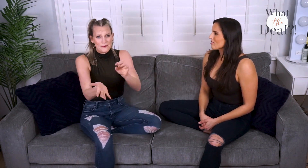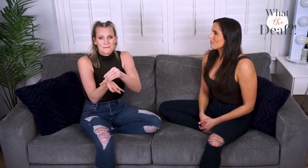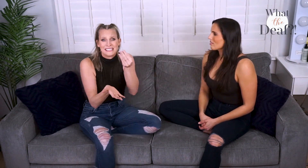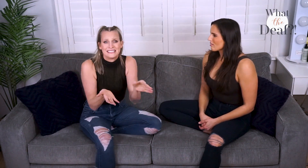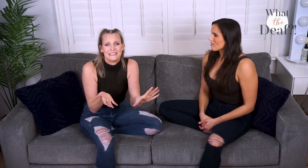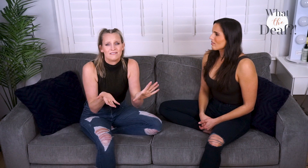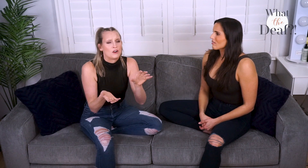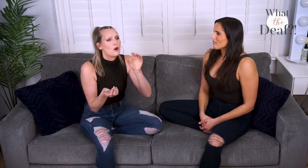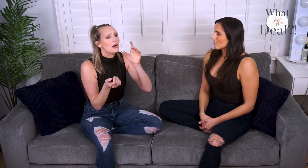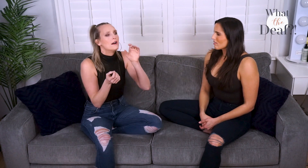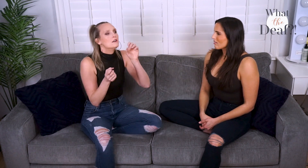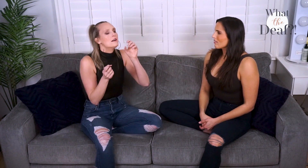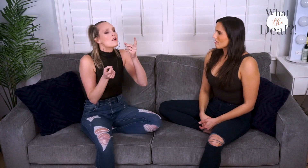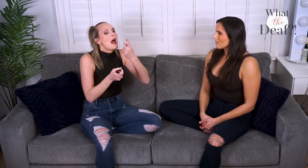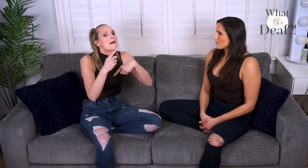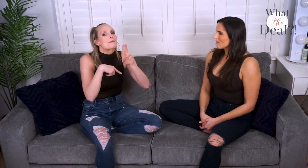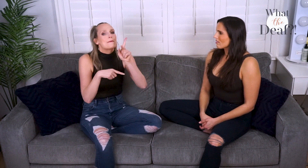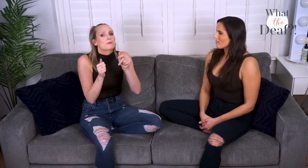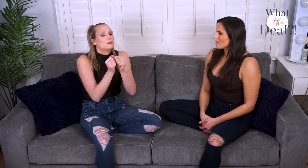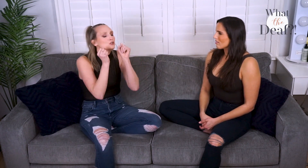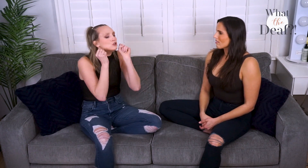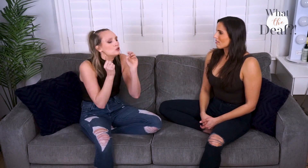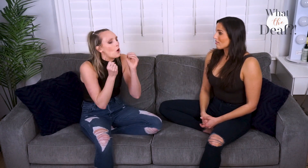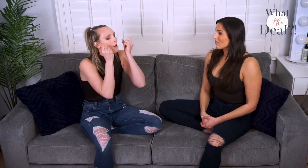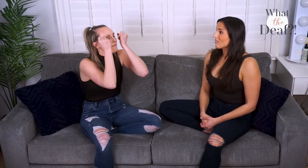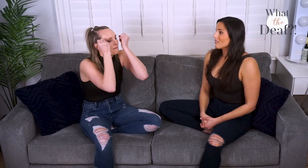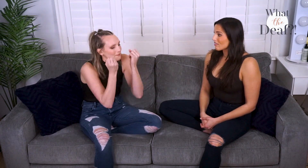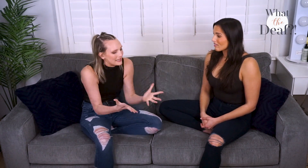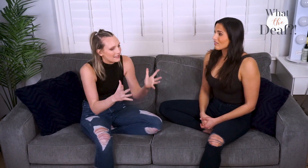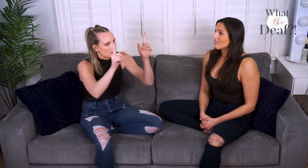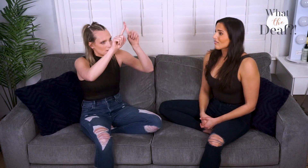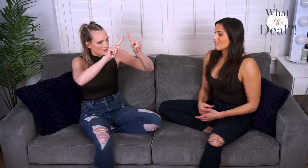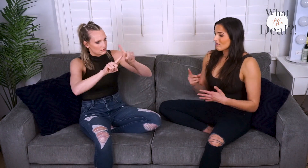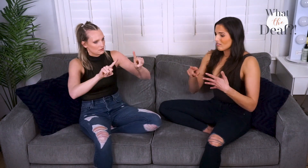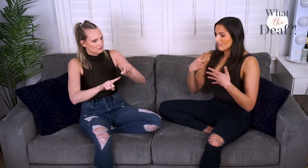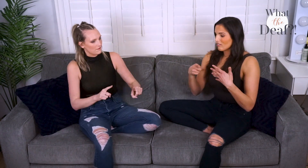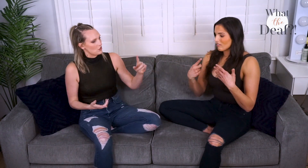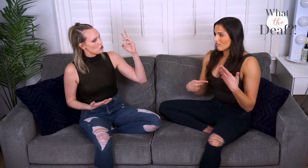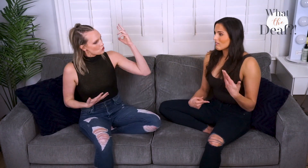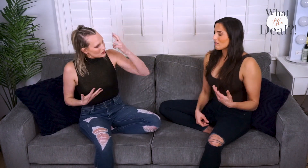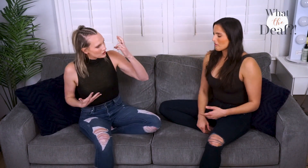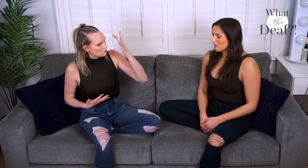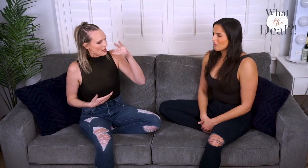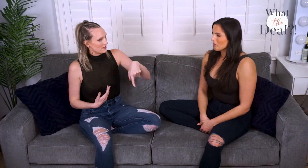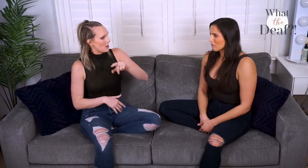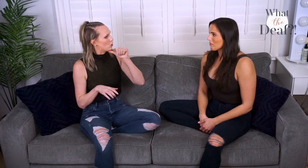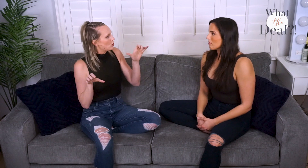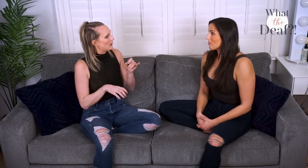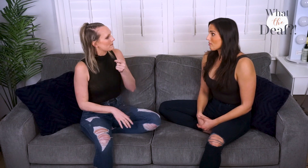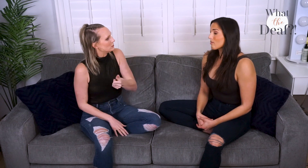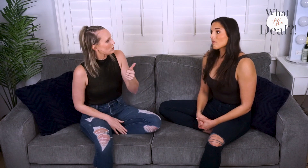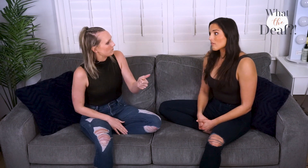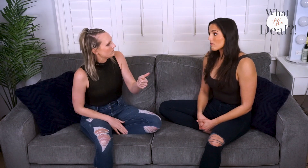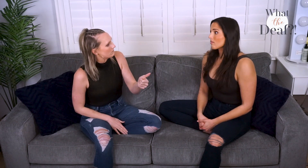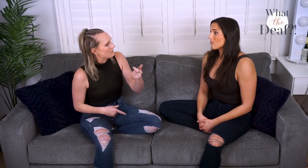"Like it's so expensive out there!" And they would come up with so many different reasons why they didn't do it themselves.